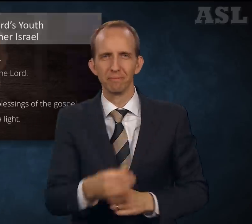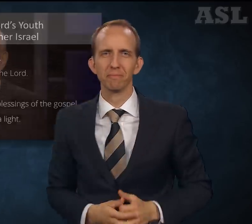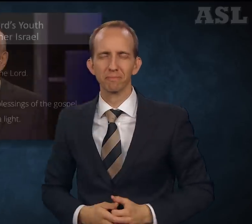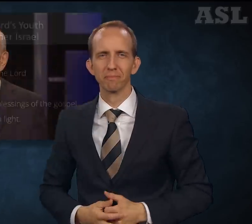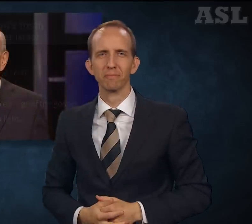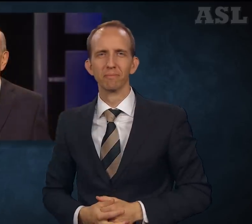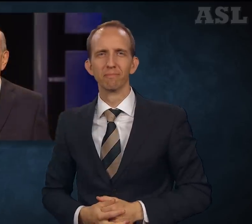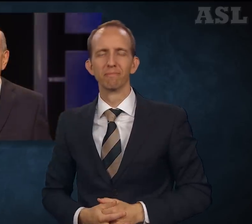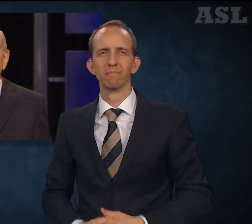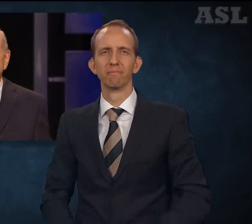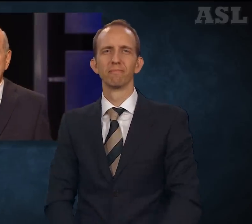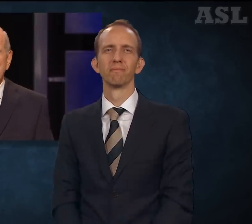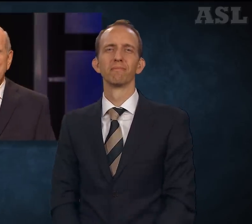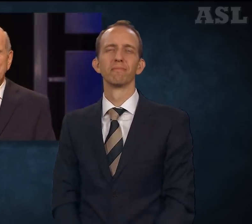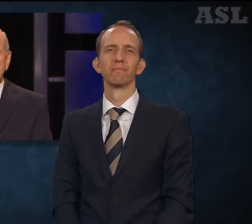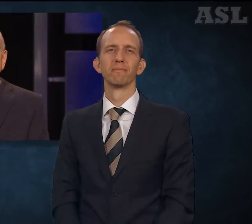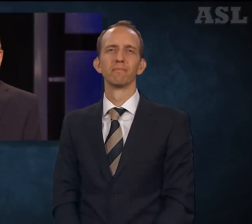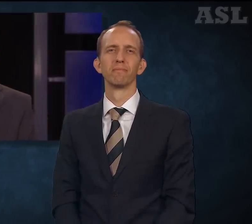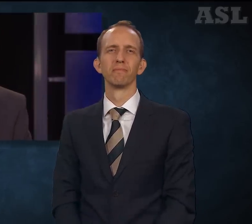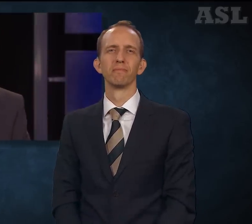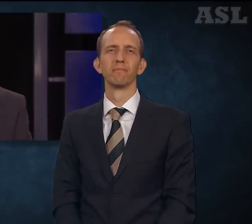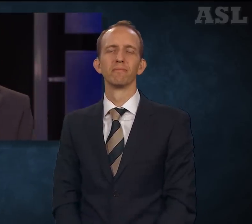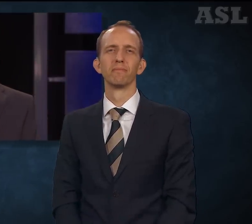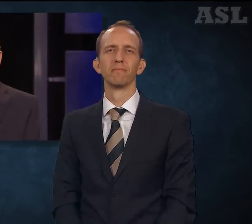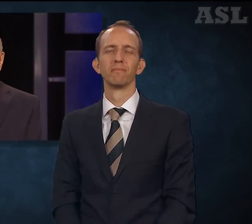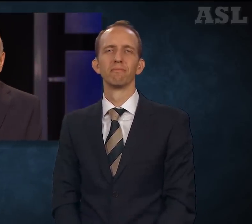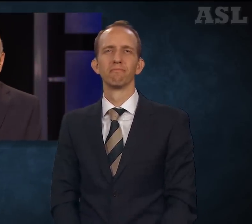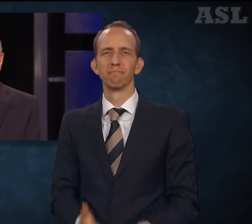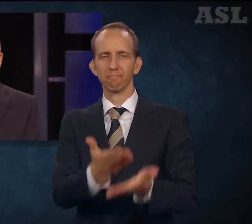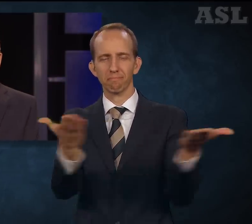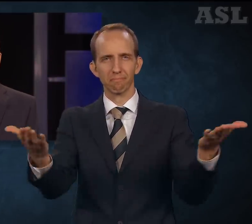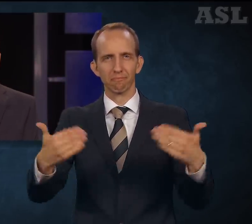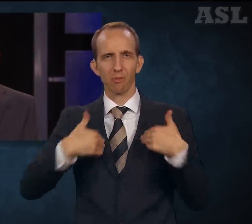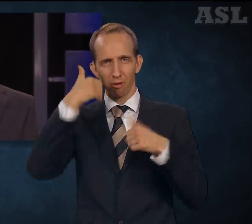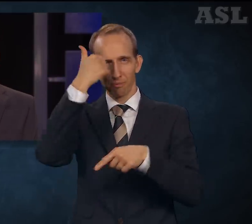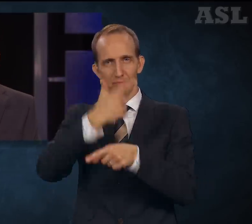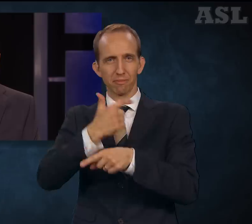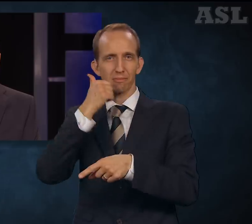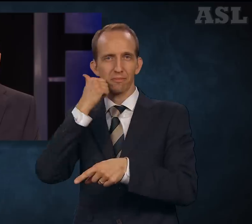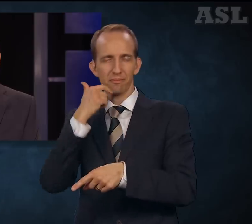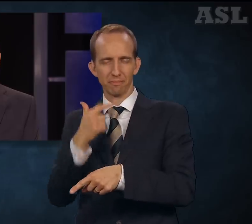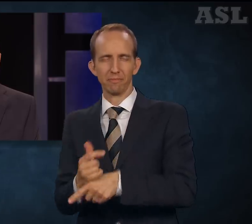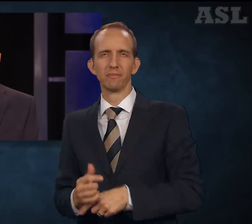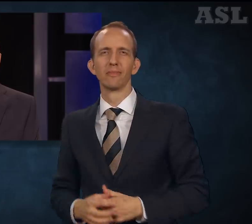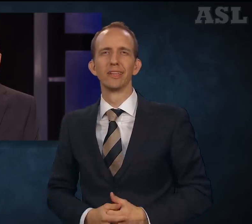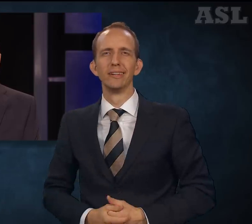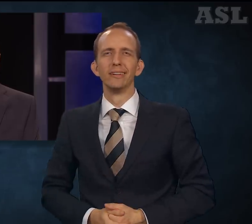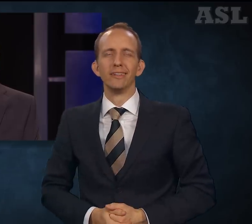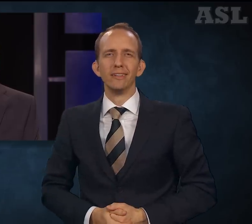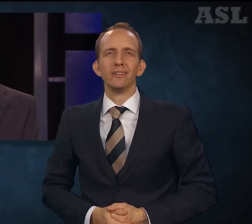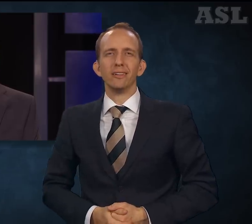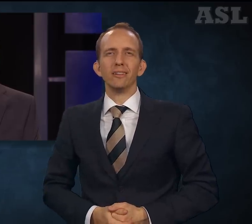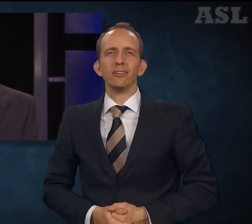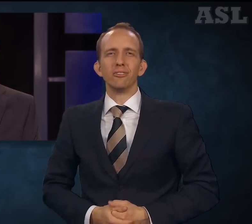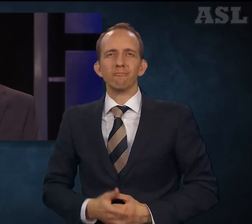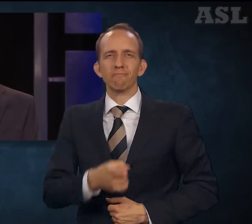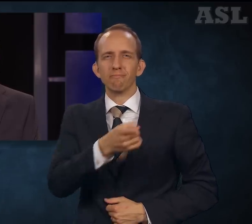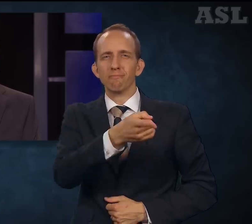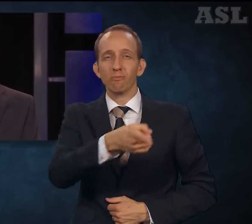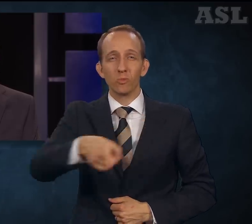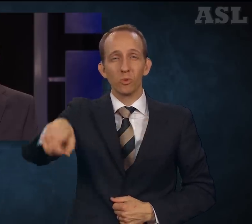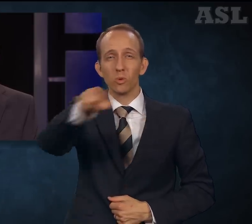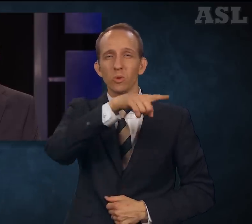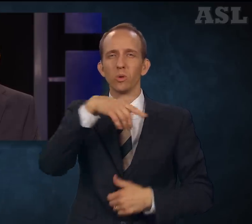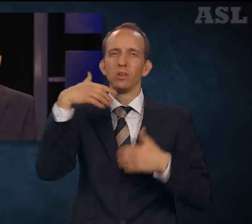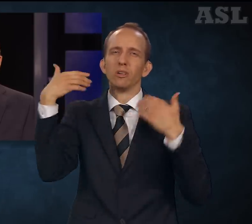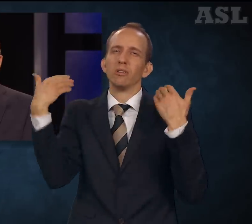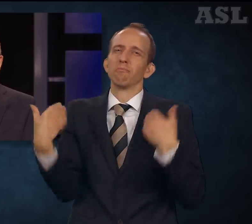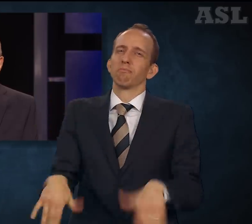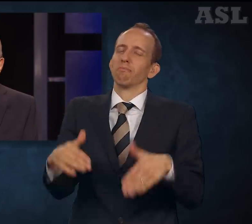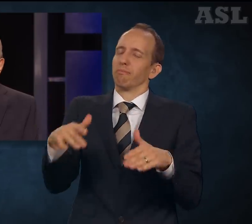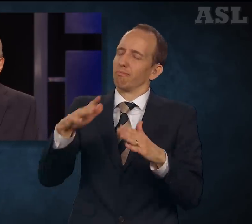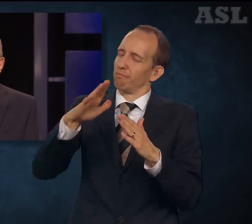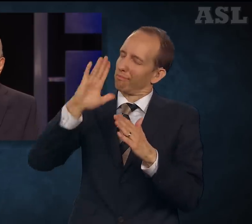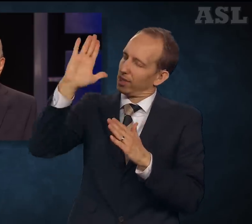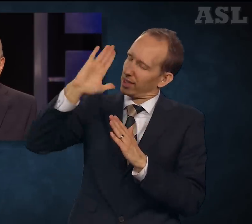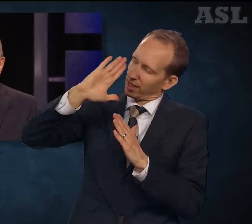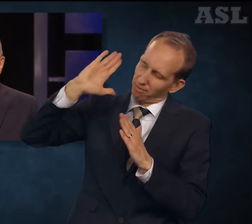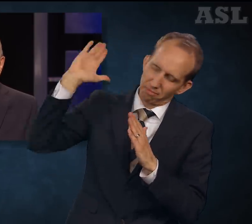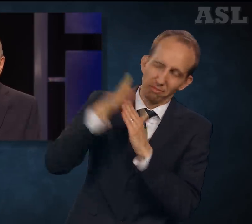OF YOUTH.